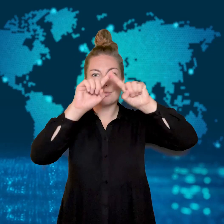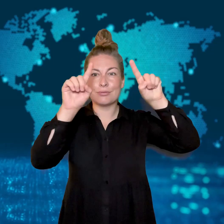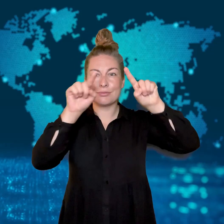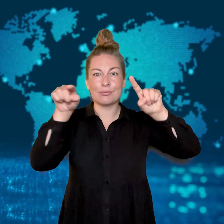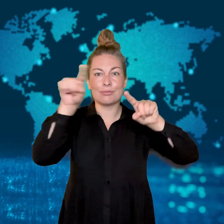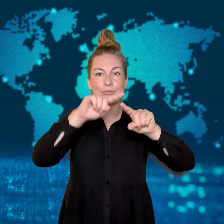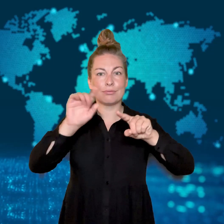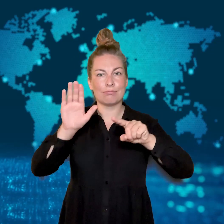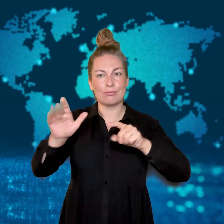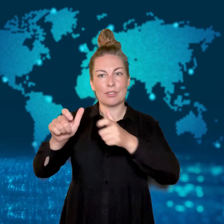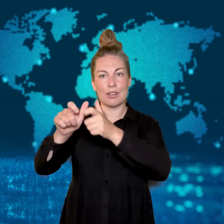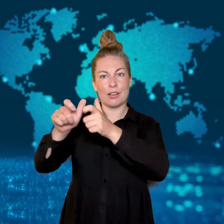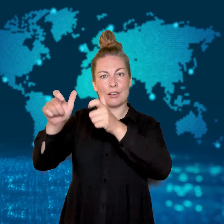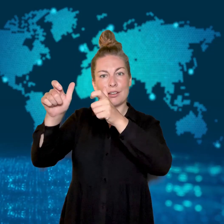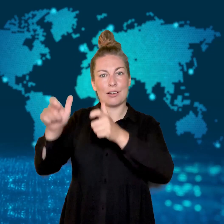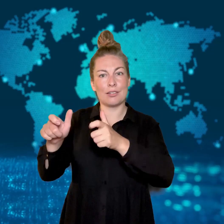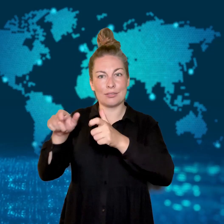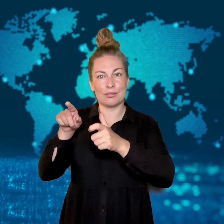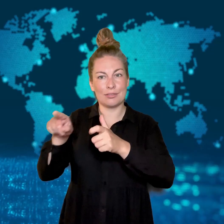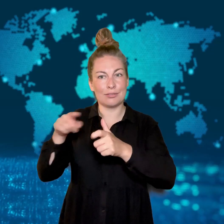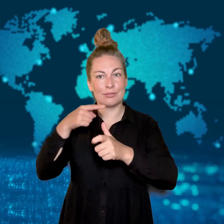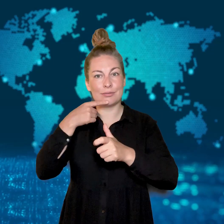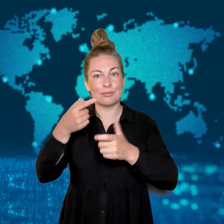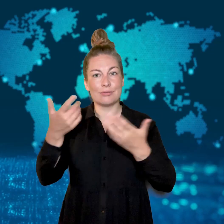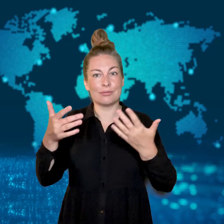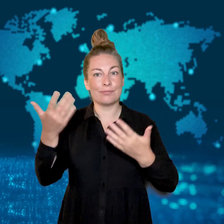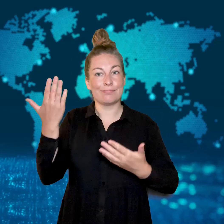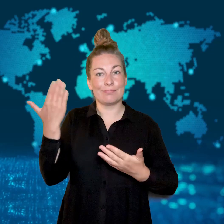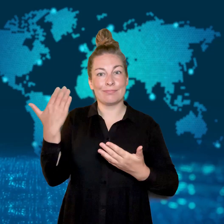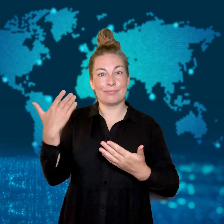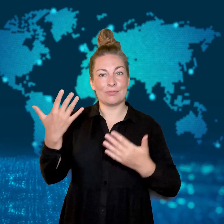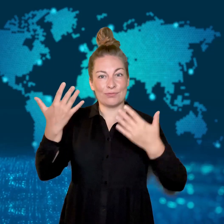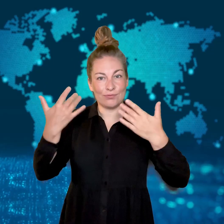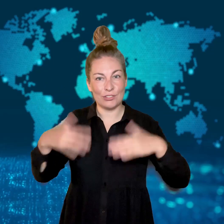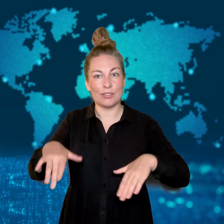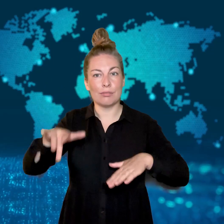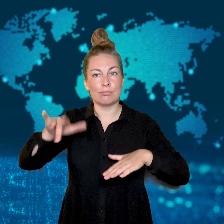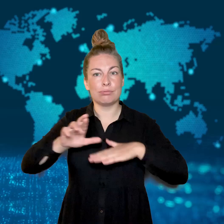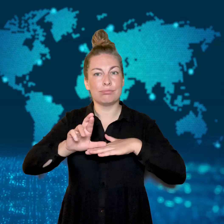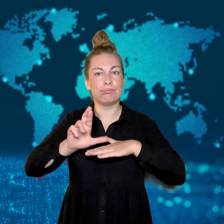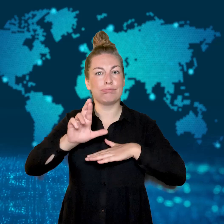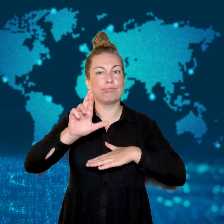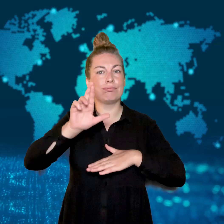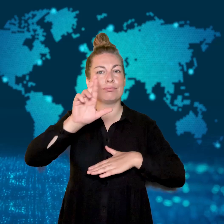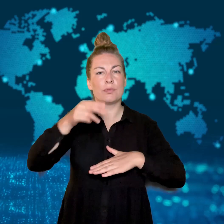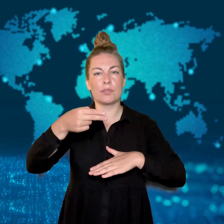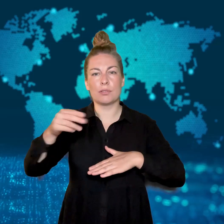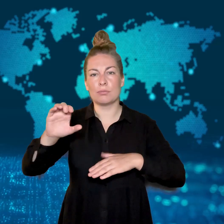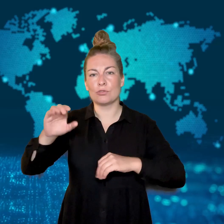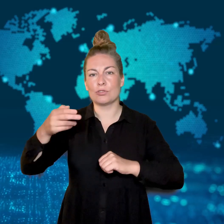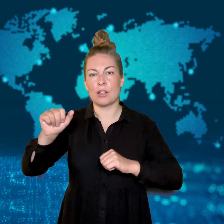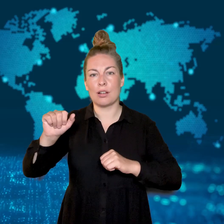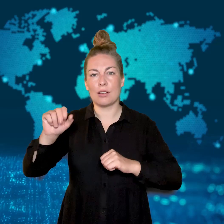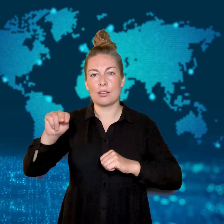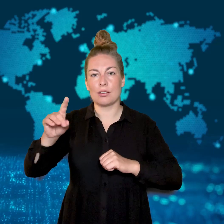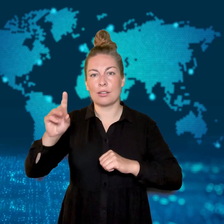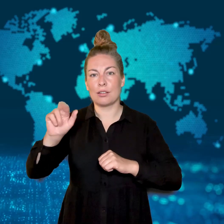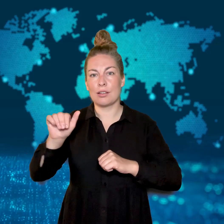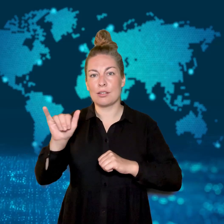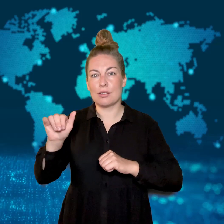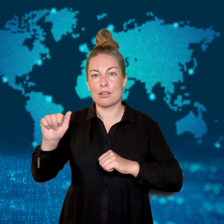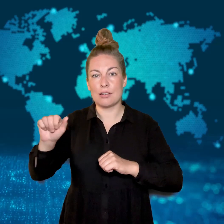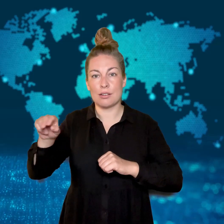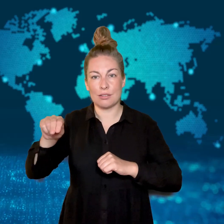The spacecraft, Aditya-L1, launched from India on Saturday.